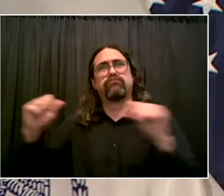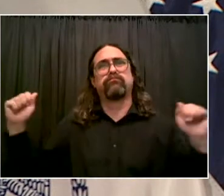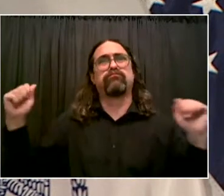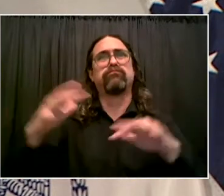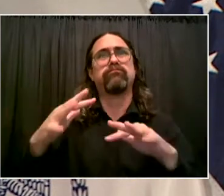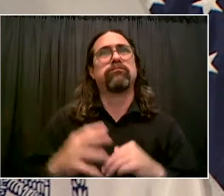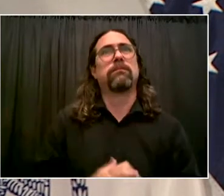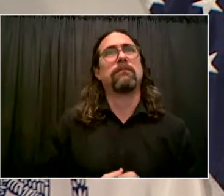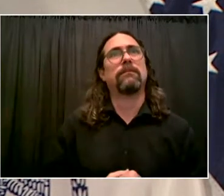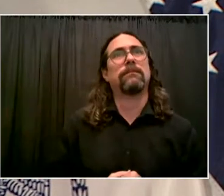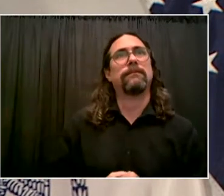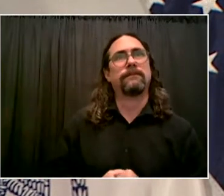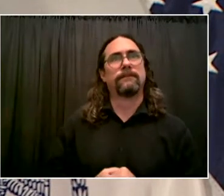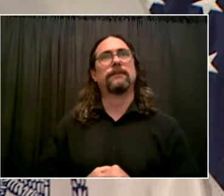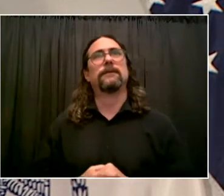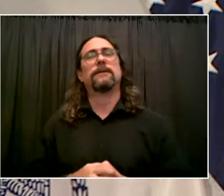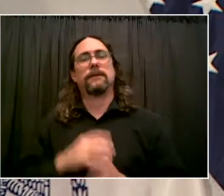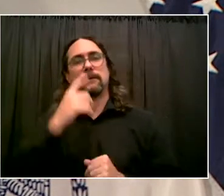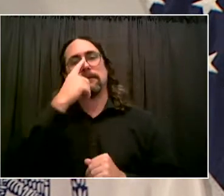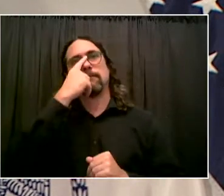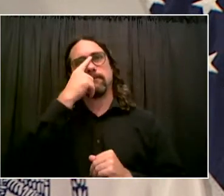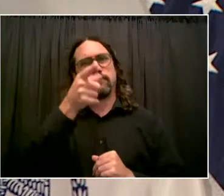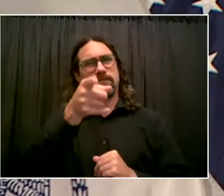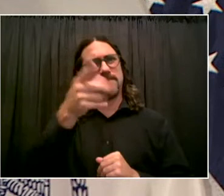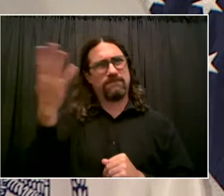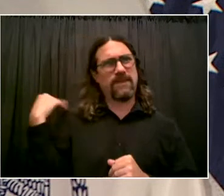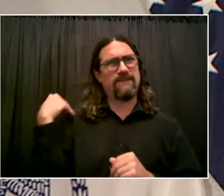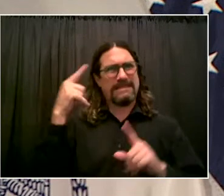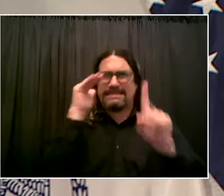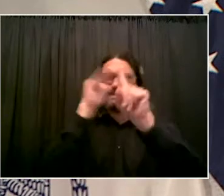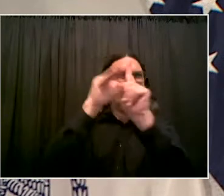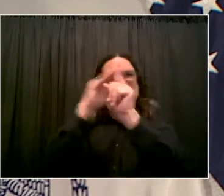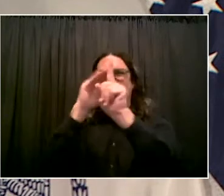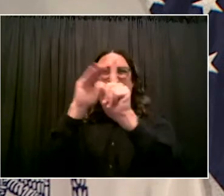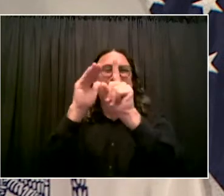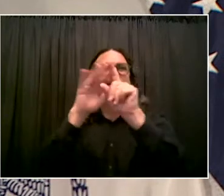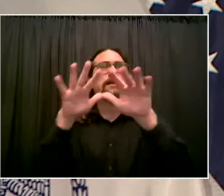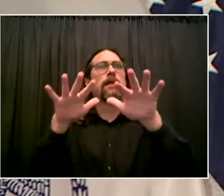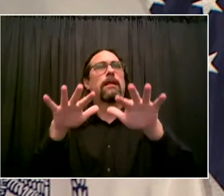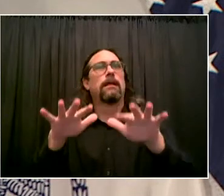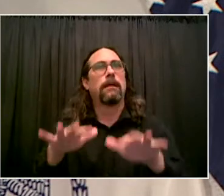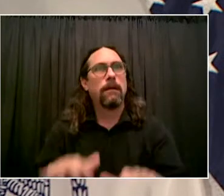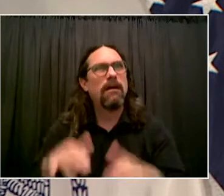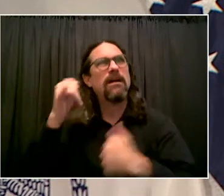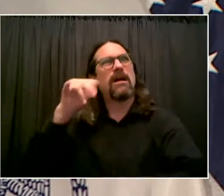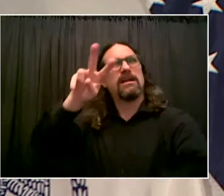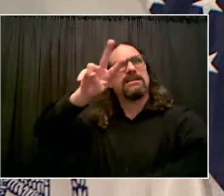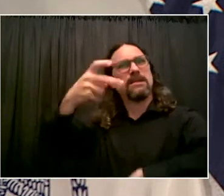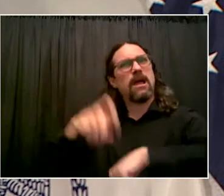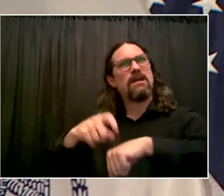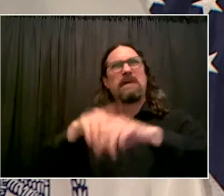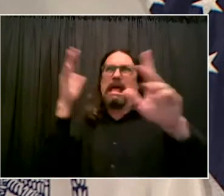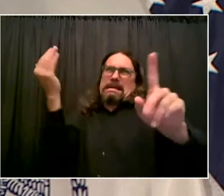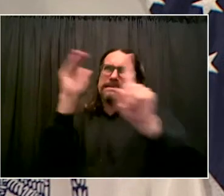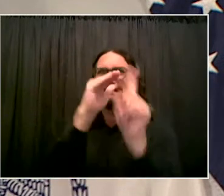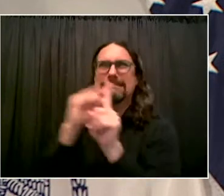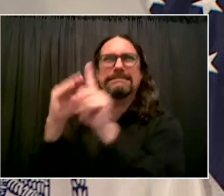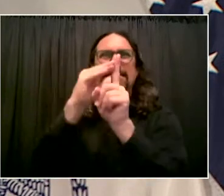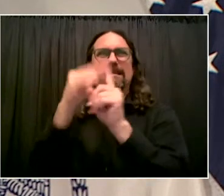Reporter: THIS IS A SECOND DIME YOUE 'V CALLS FOR SPEEDING UP THE TIMELINE. BUT MTA SAYS THEY ARE NOT IN A POSITION TO BE NEEDING THAT REVENUE TO KEEP